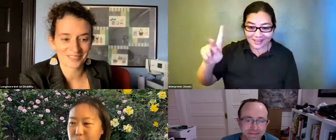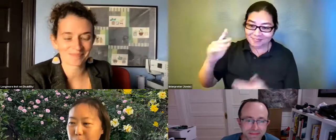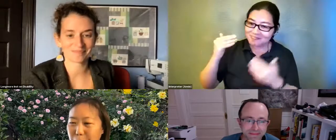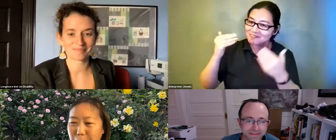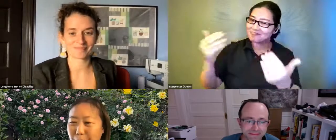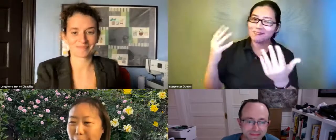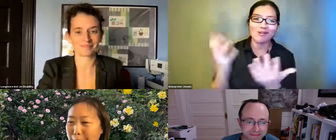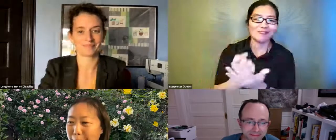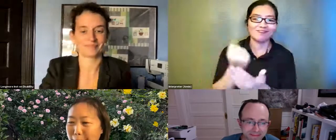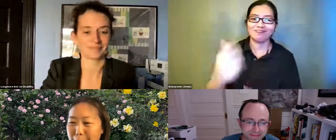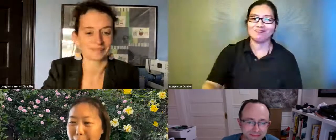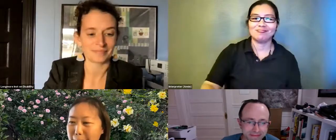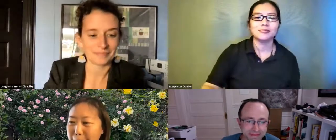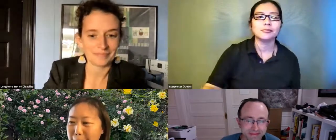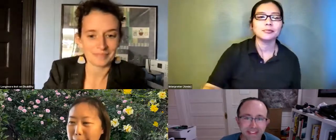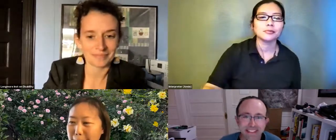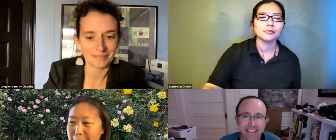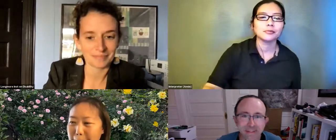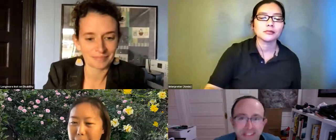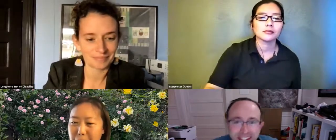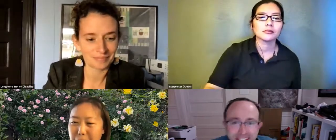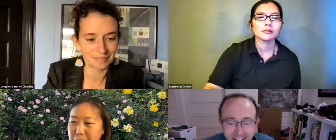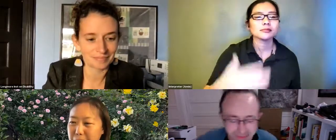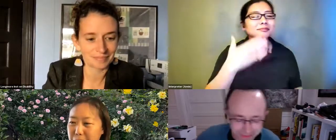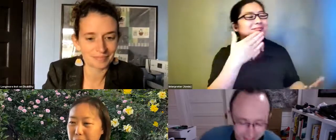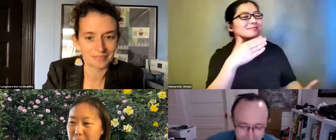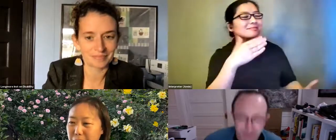away, Nick. Nick Sousanis: Thank you all for